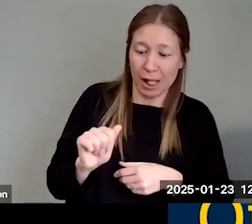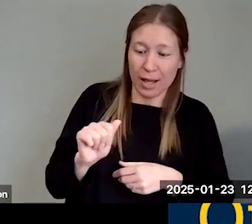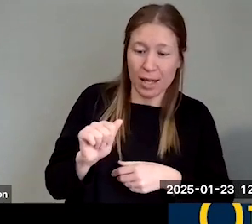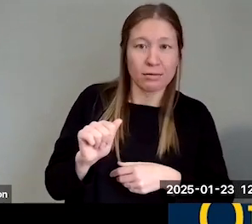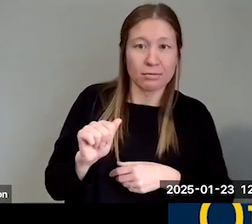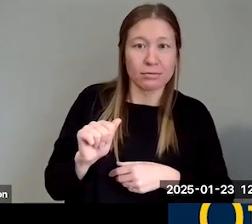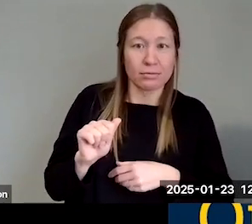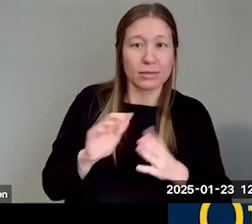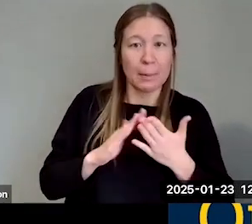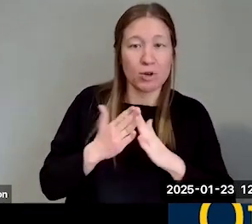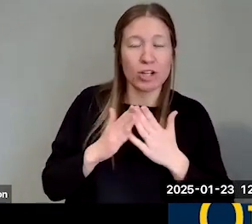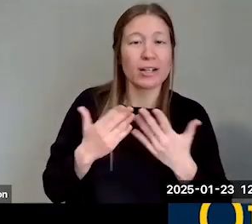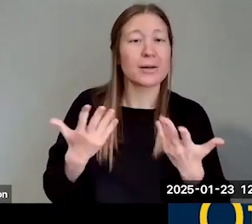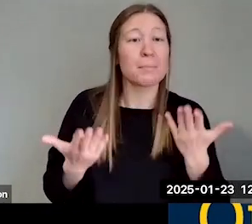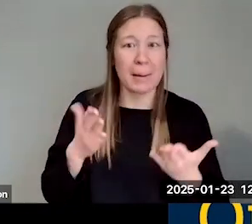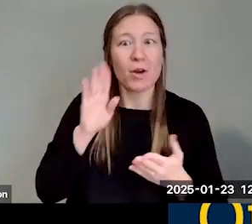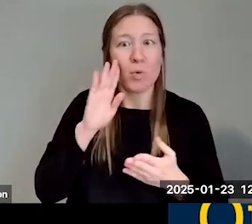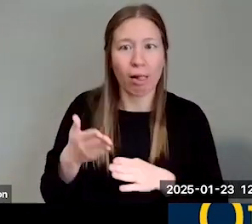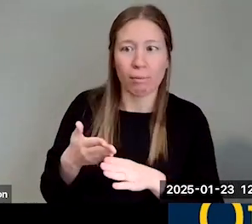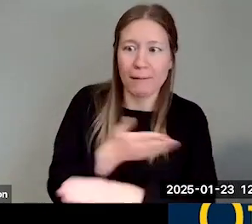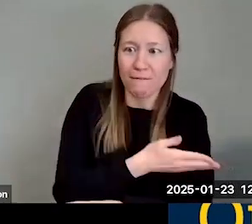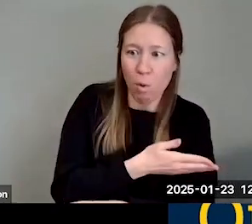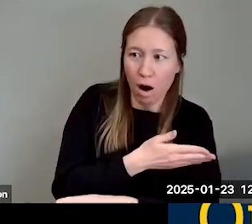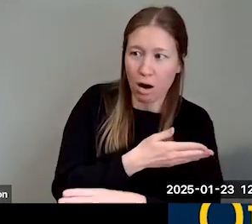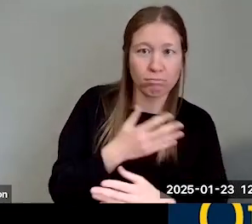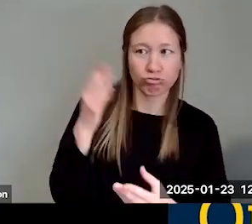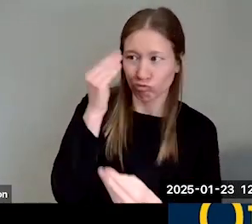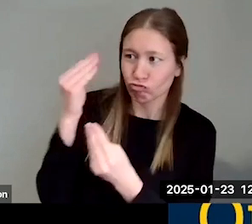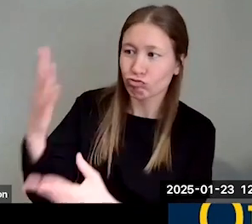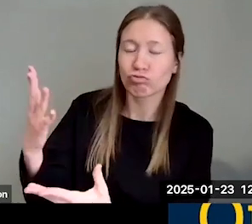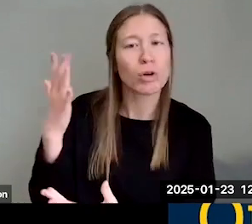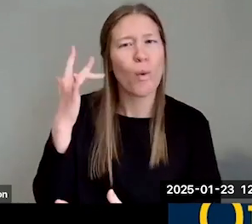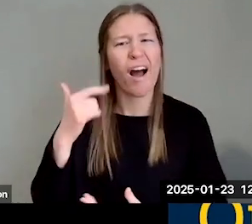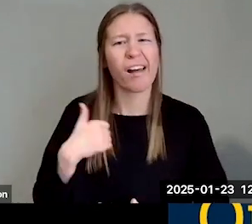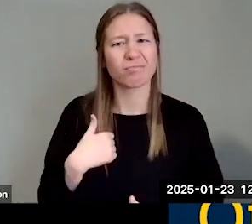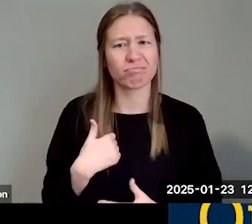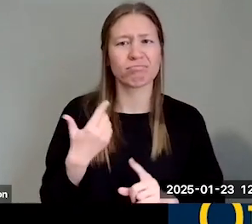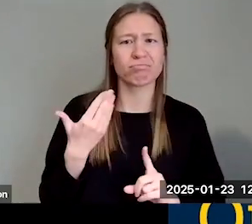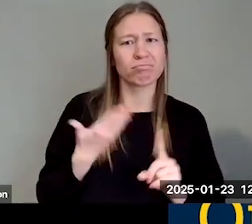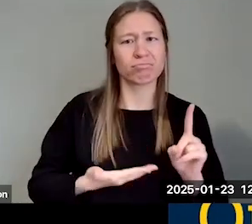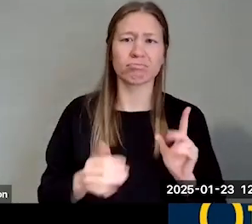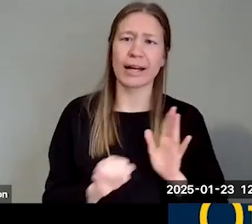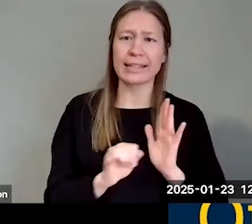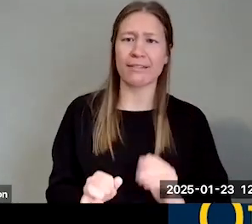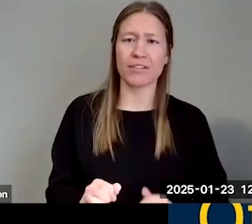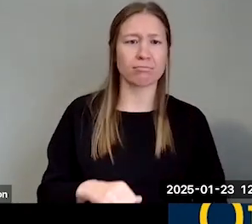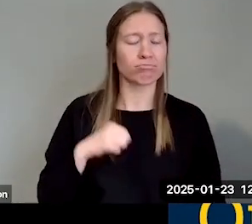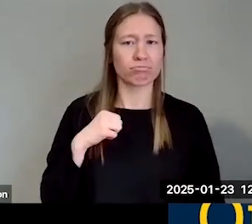because their disability is part of their identity and they're claiming that identity in a positive way.